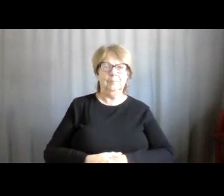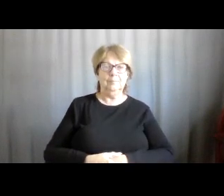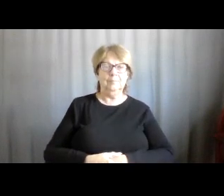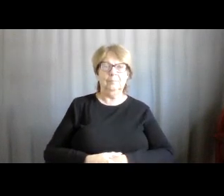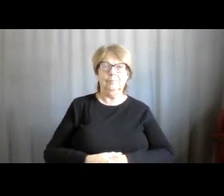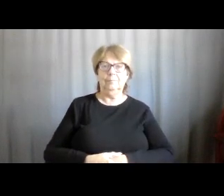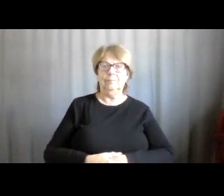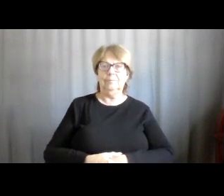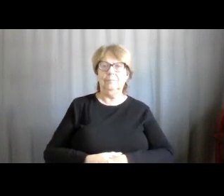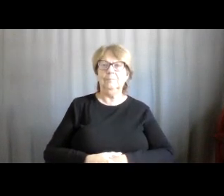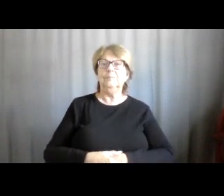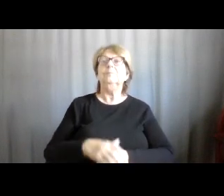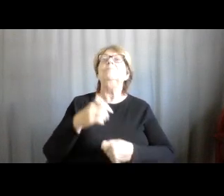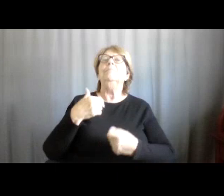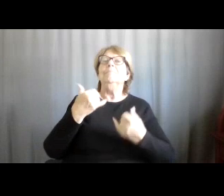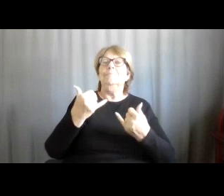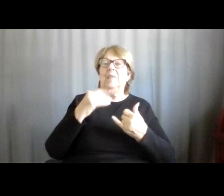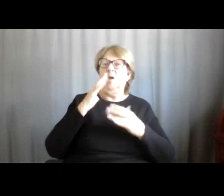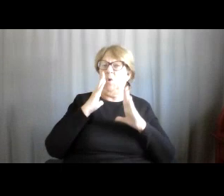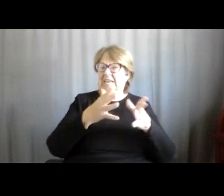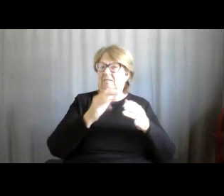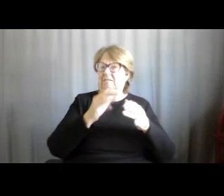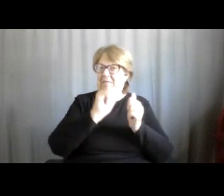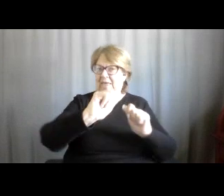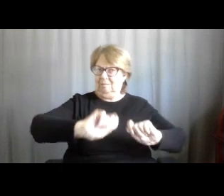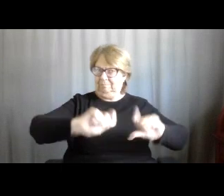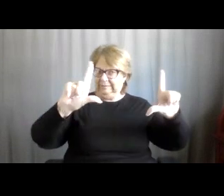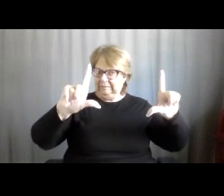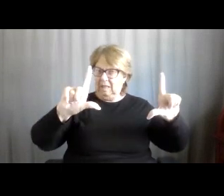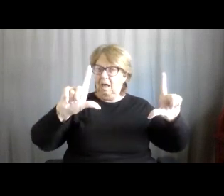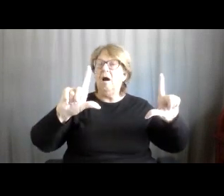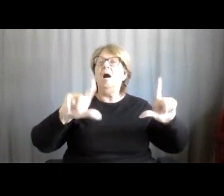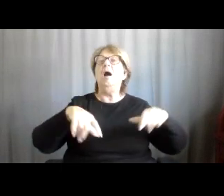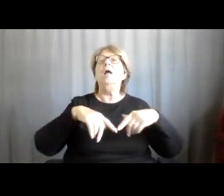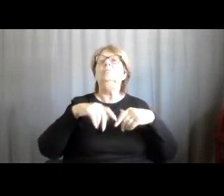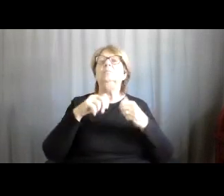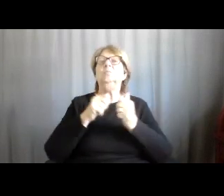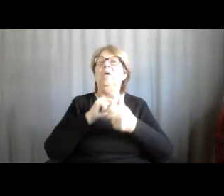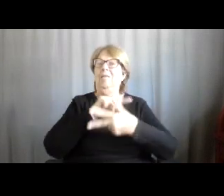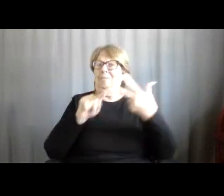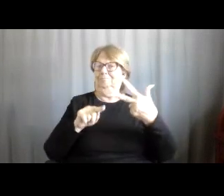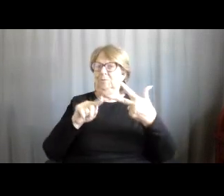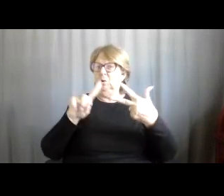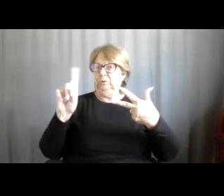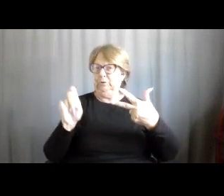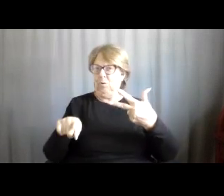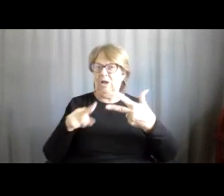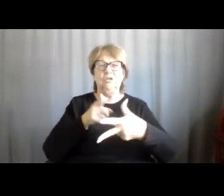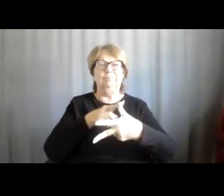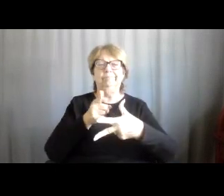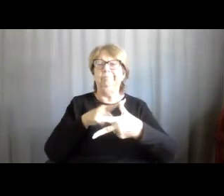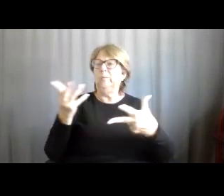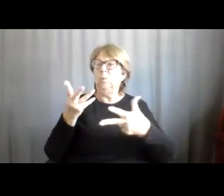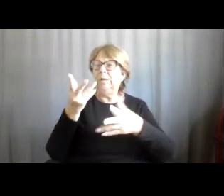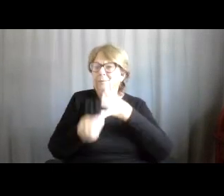So going to leave it on this slide with our biggest questions. [Roby Poche (DES)] What are we missing? [Roby Poche (DES)] What is your lived